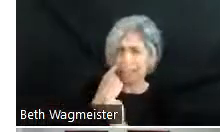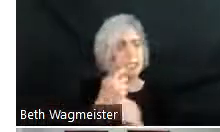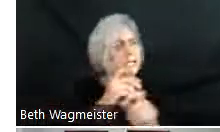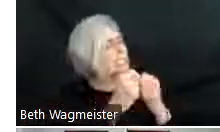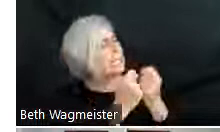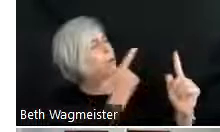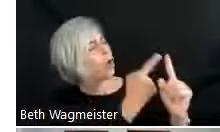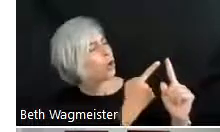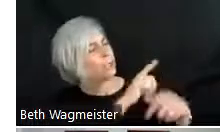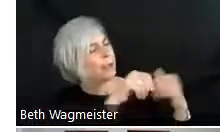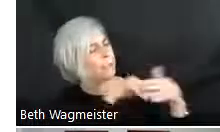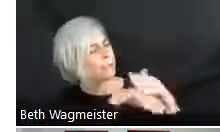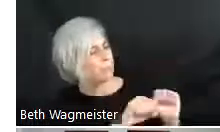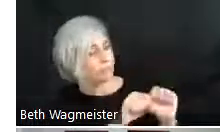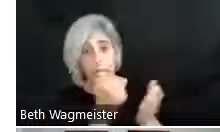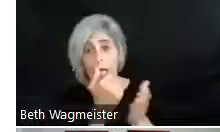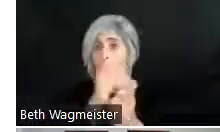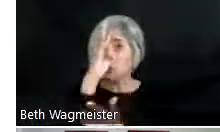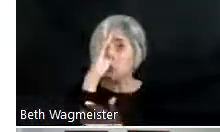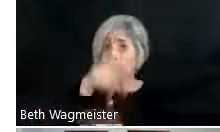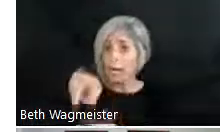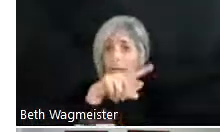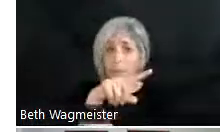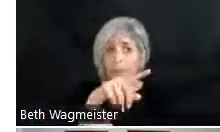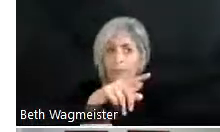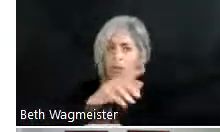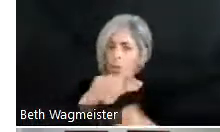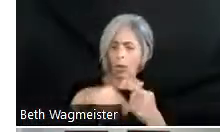around accessibility? Can I help you create them? When can I host a lunch and learn? We